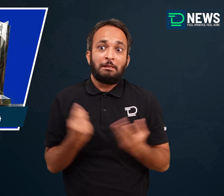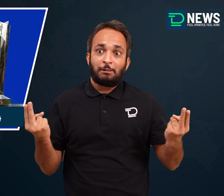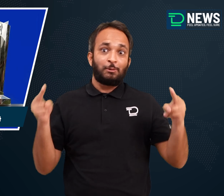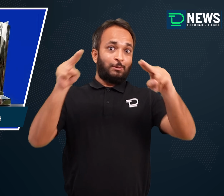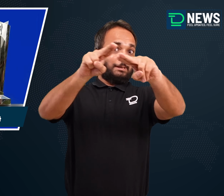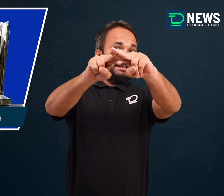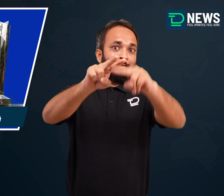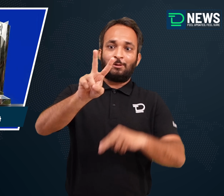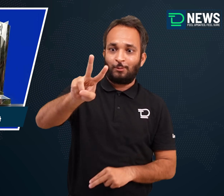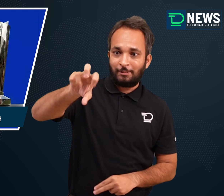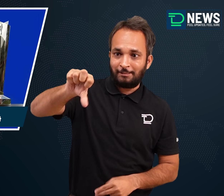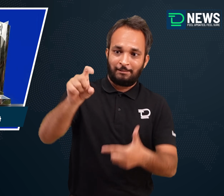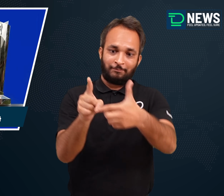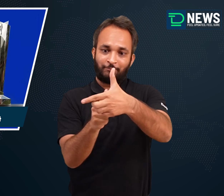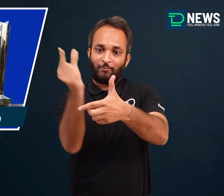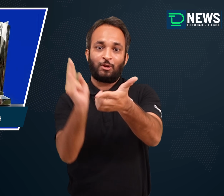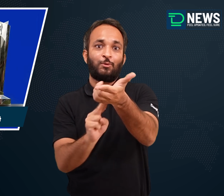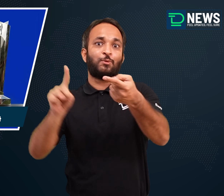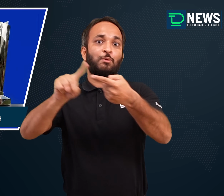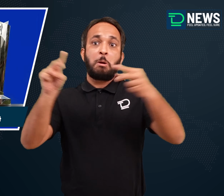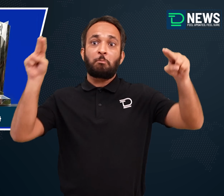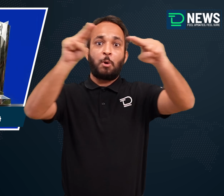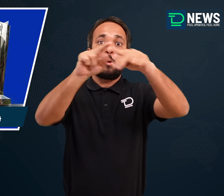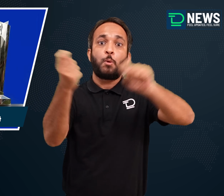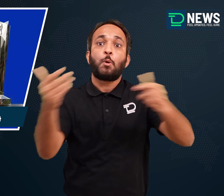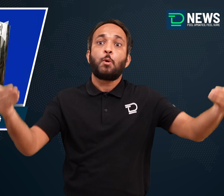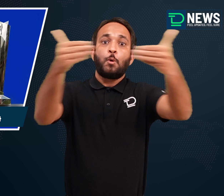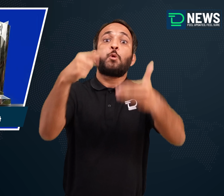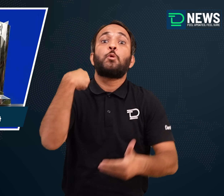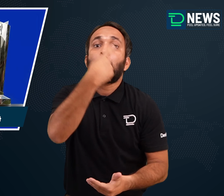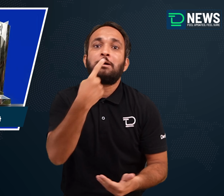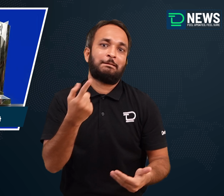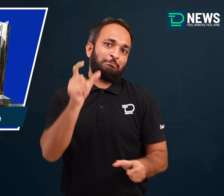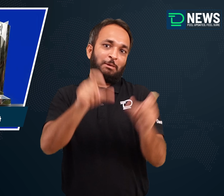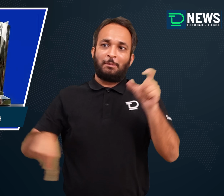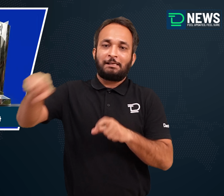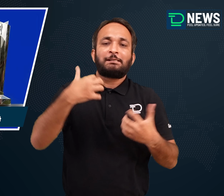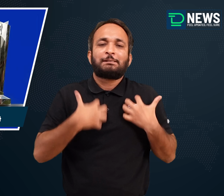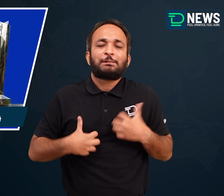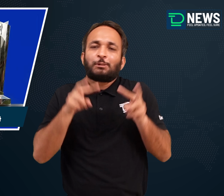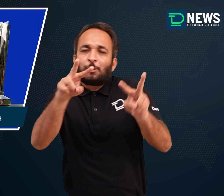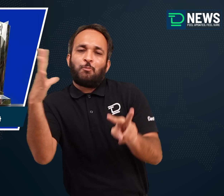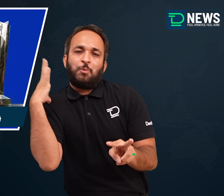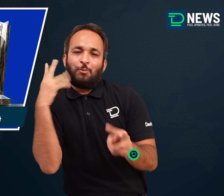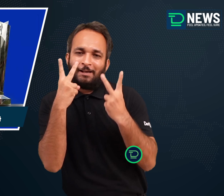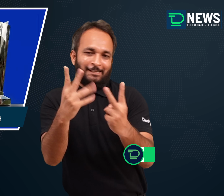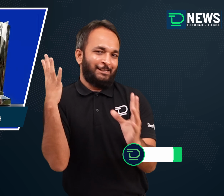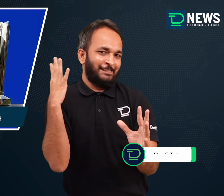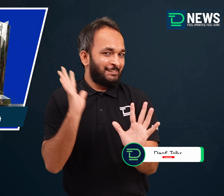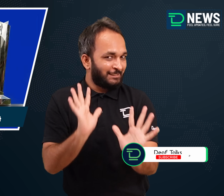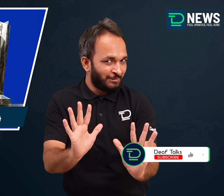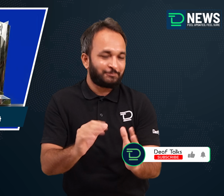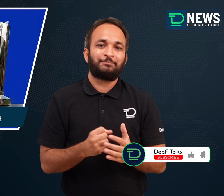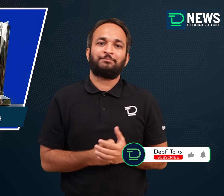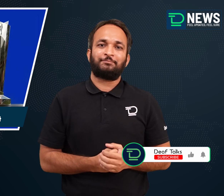Let's wait for the finals and see who will win this T20 cup.